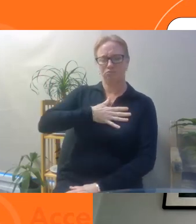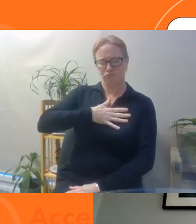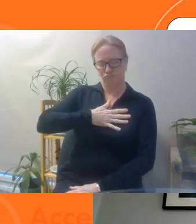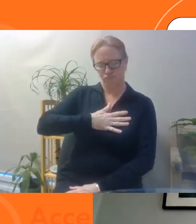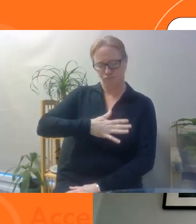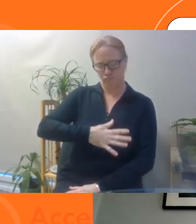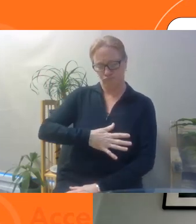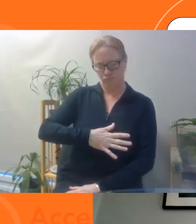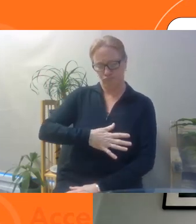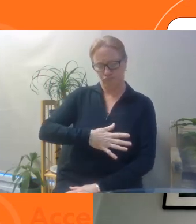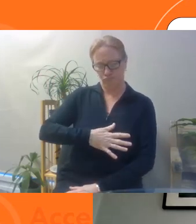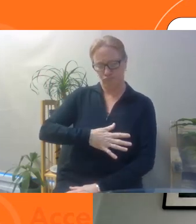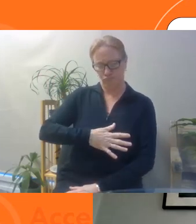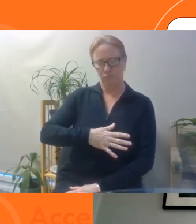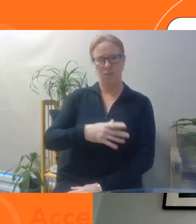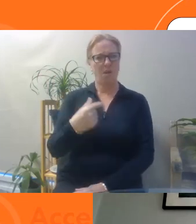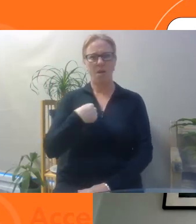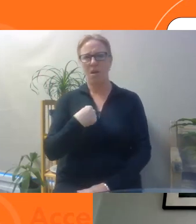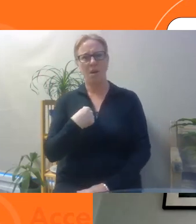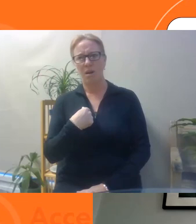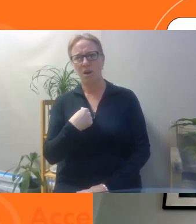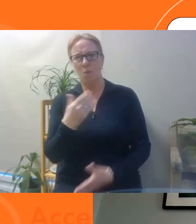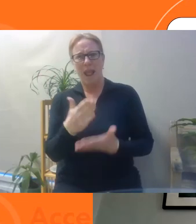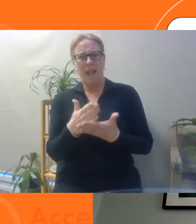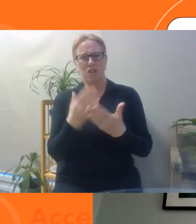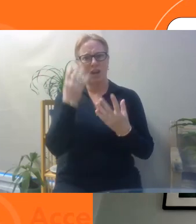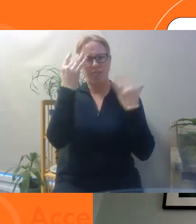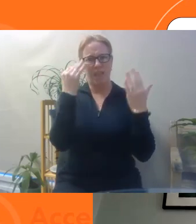It is so disheartening and I don't actually think we've come as far